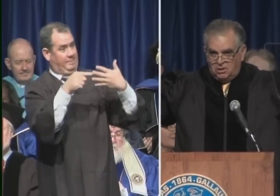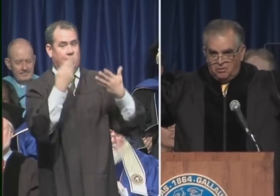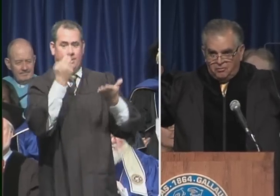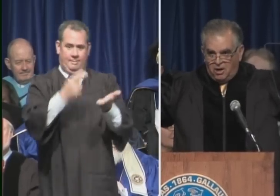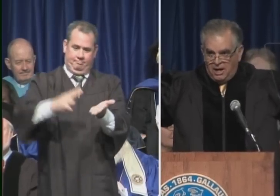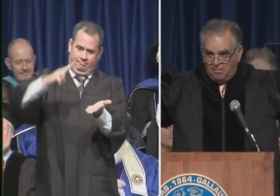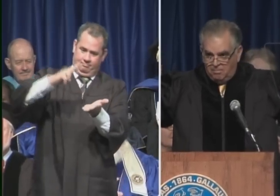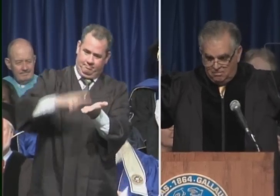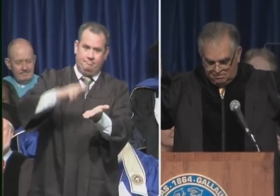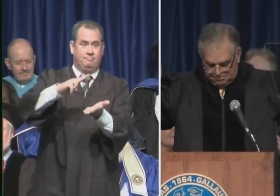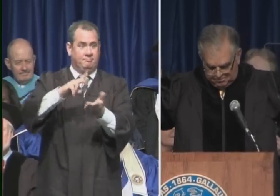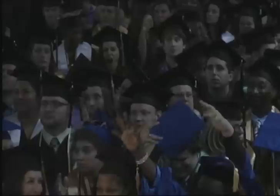Let's hear it for Abe.